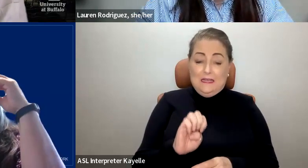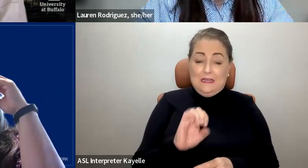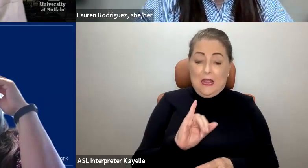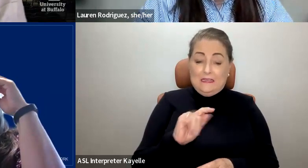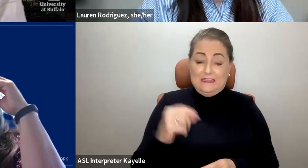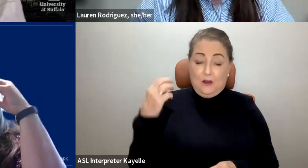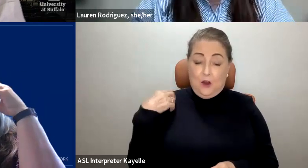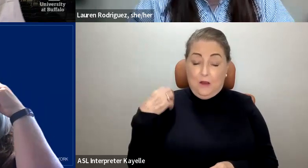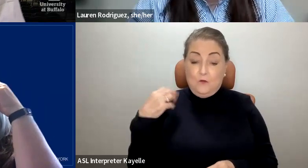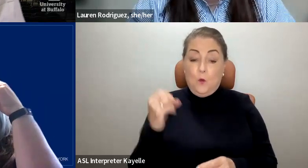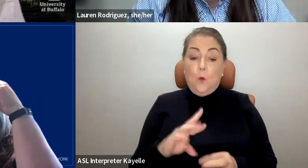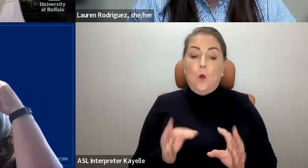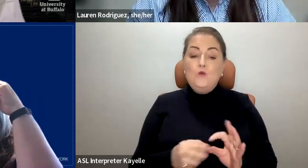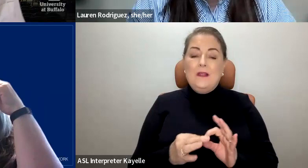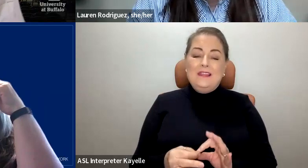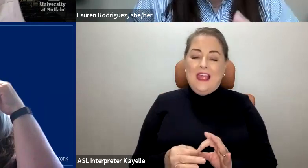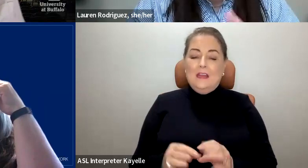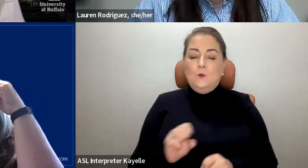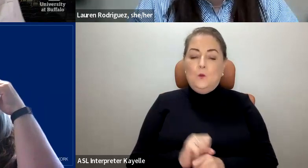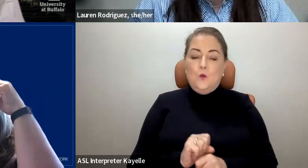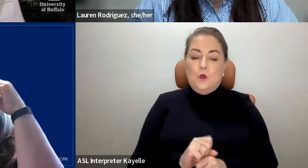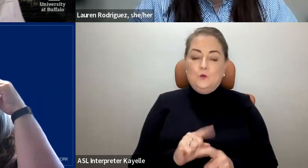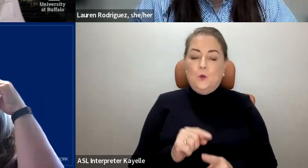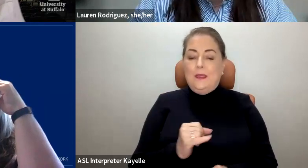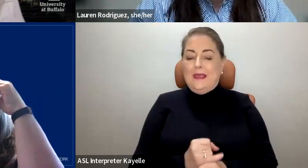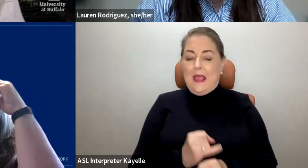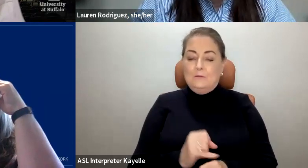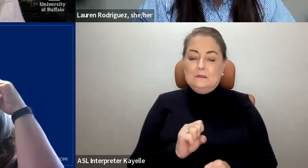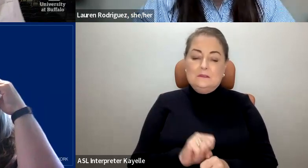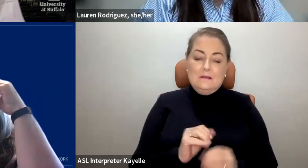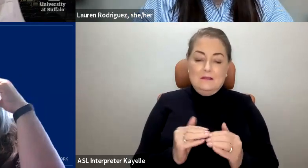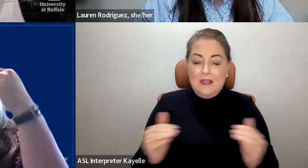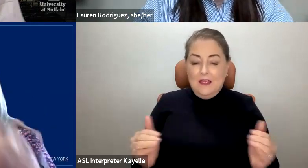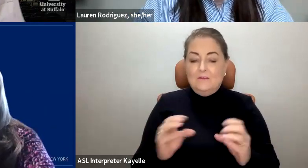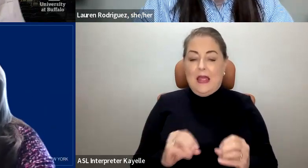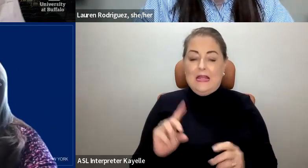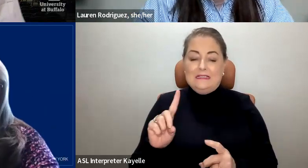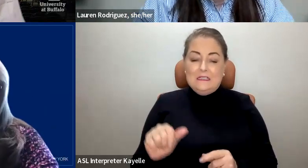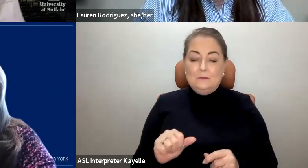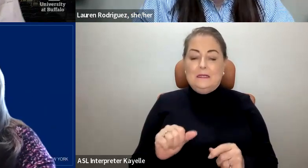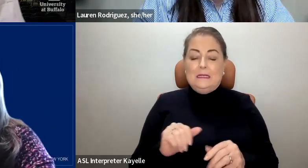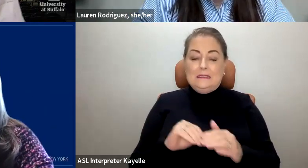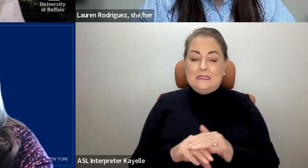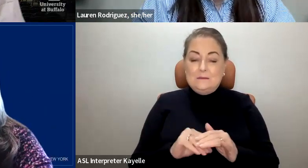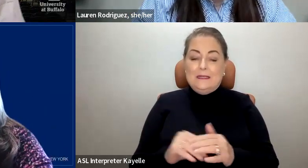related work at the campus level with disability or accessibility services and where these two could potentially intersect with